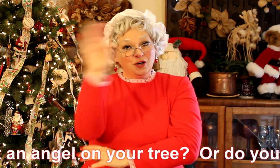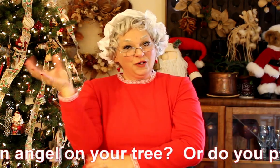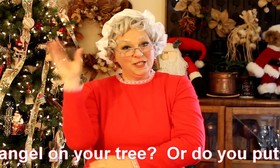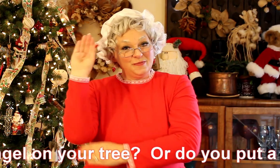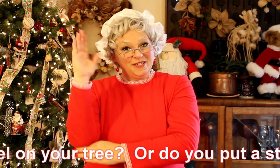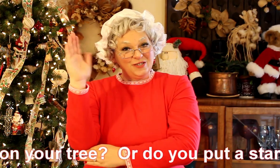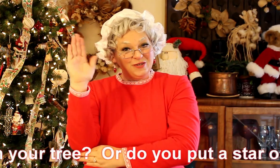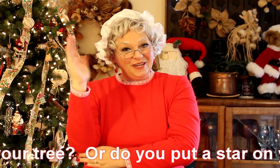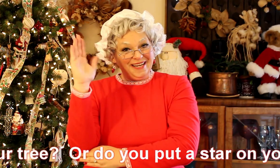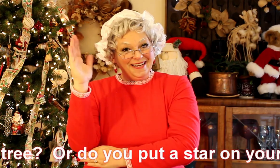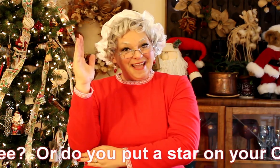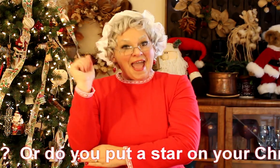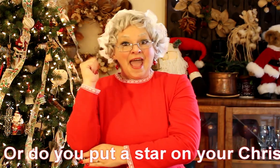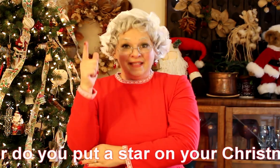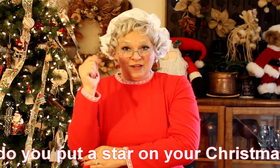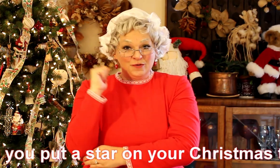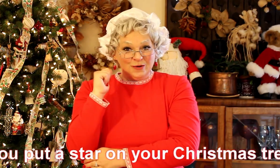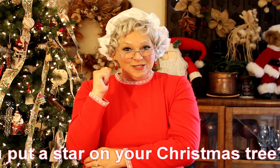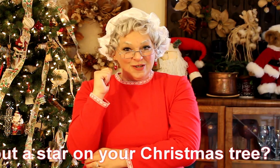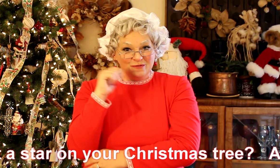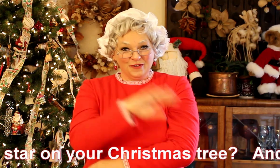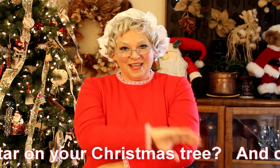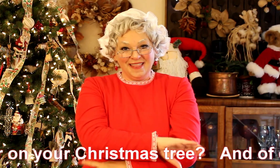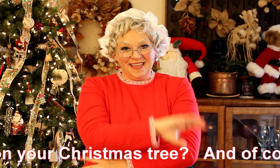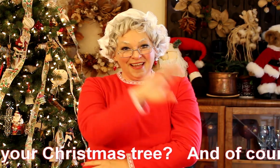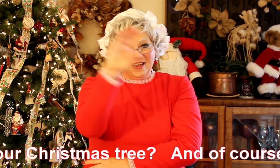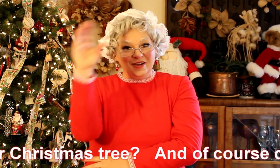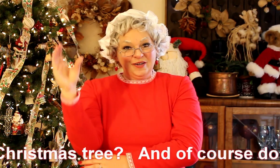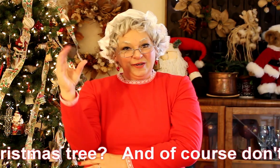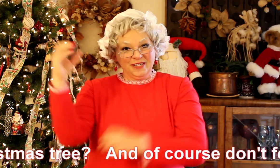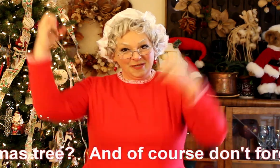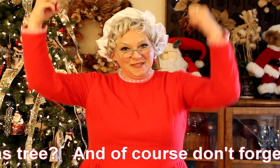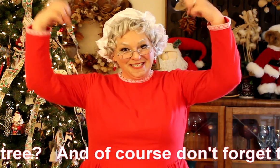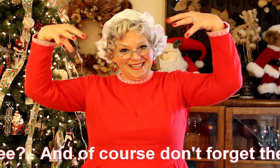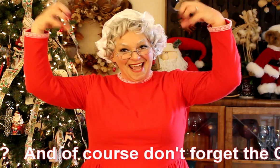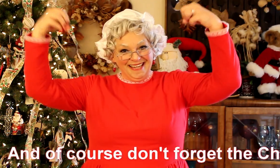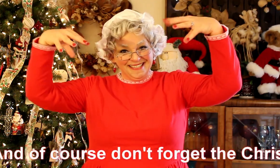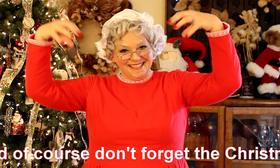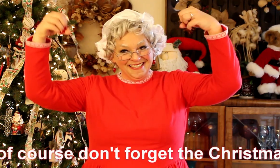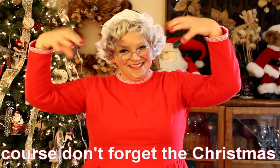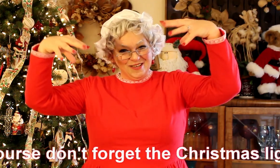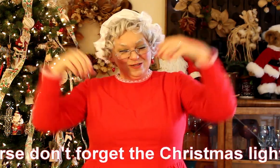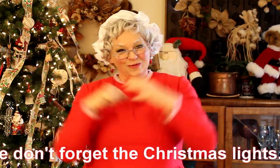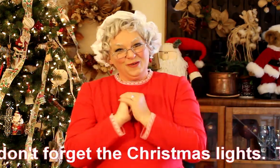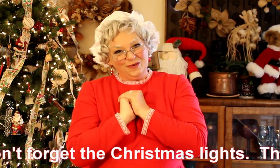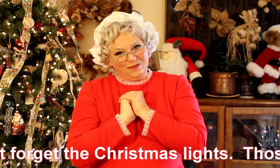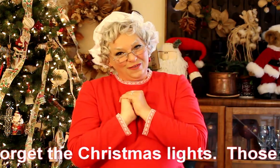Christmas tree? And then of course, don't forget the Christmas lights. Those are beautiful.